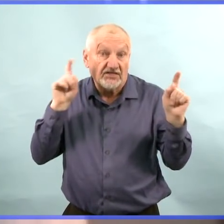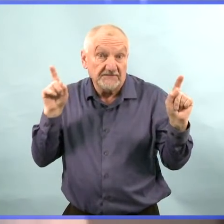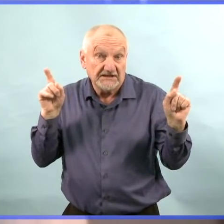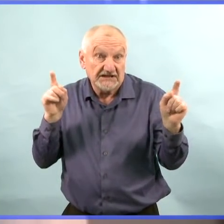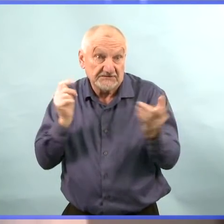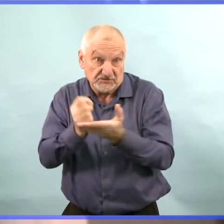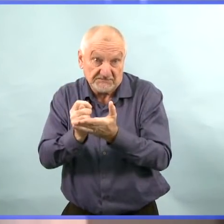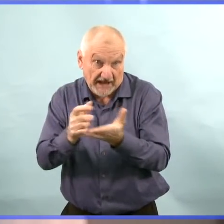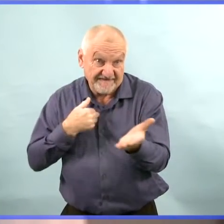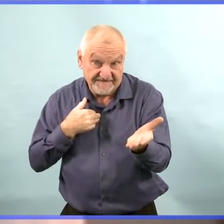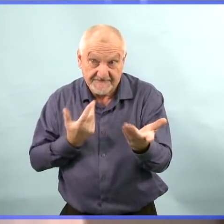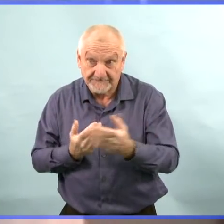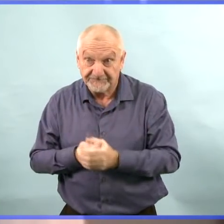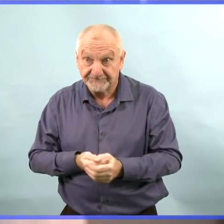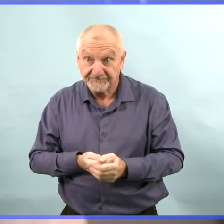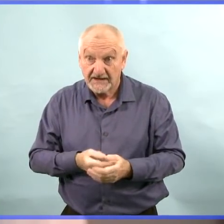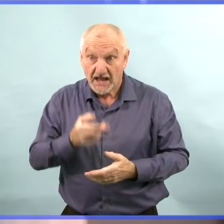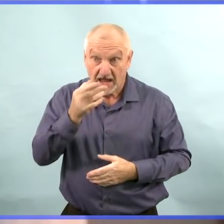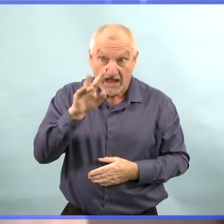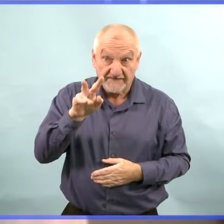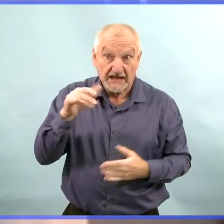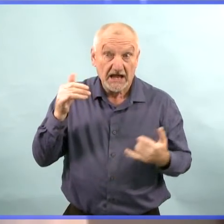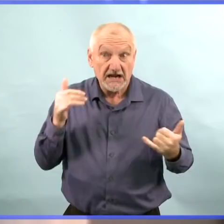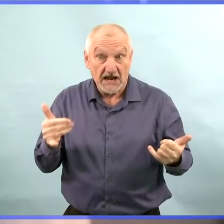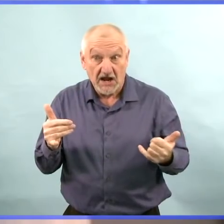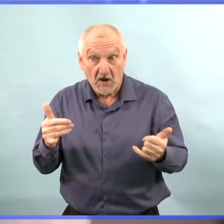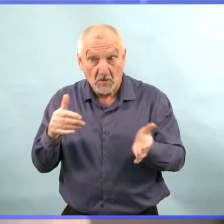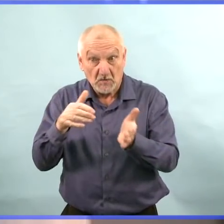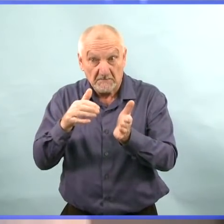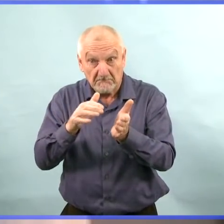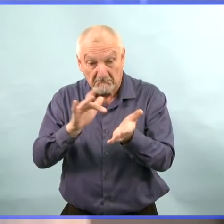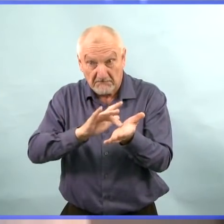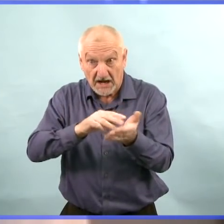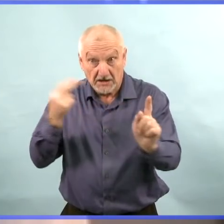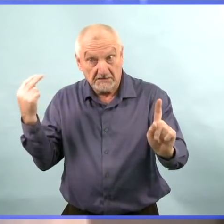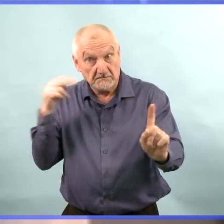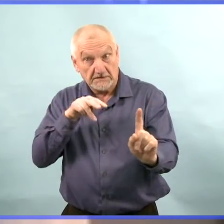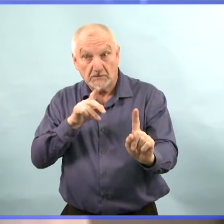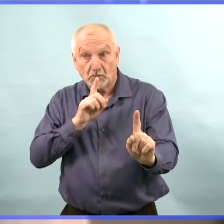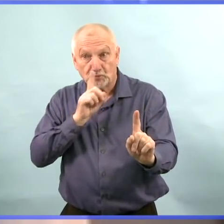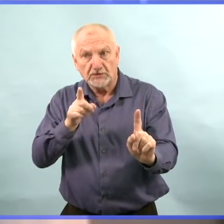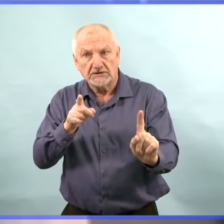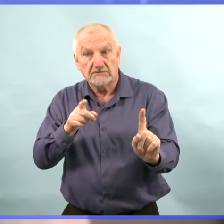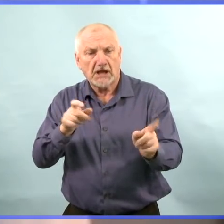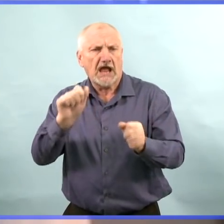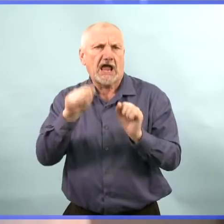infection we can bring the level of that virus down to undetectable levels